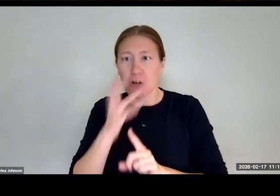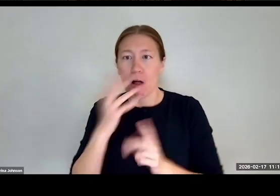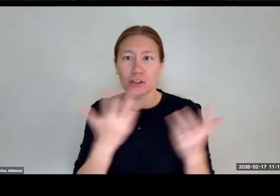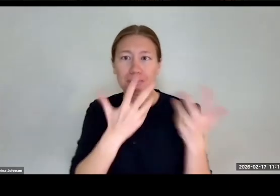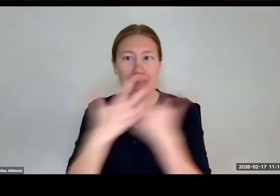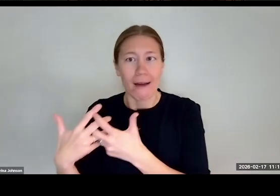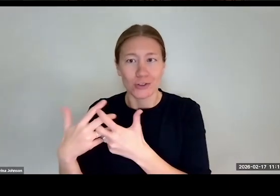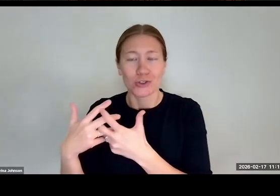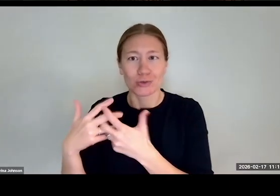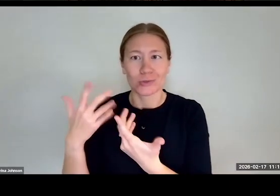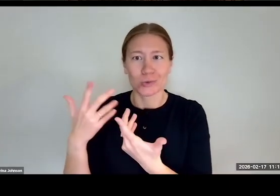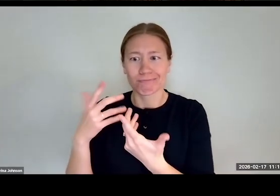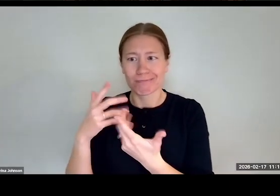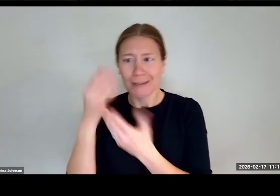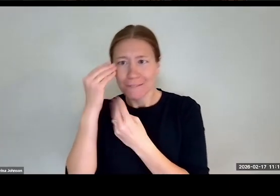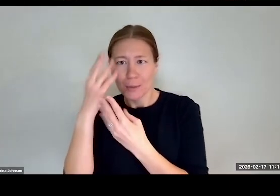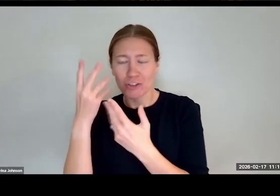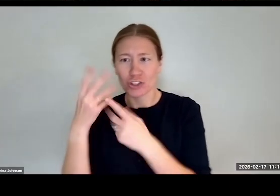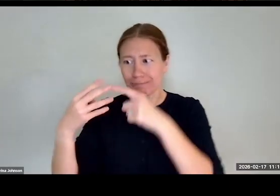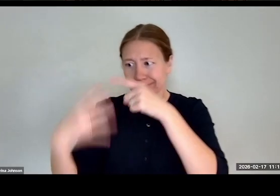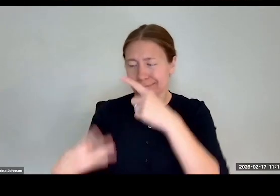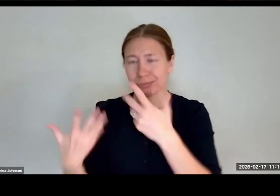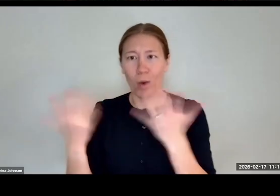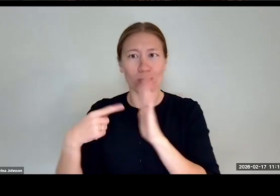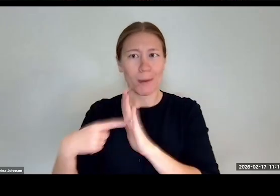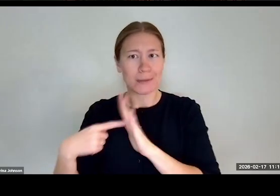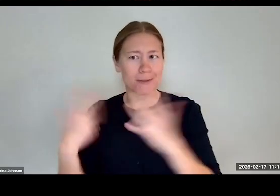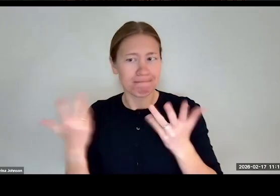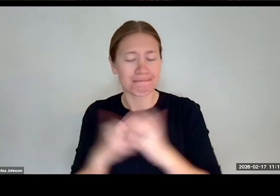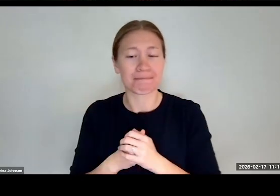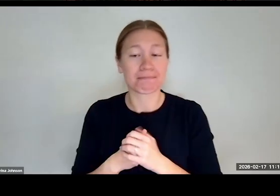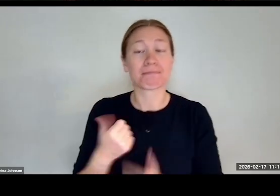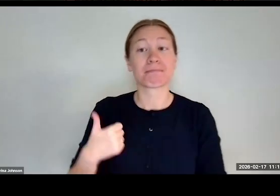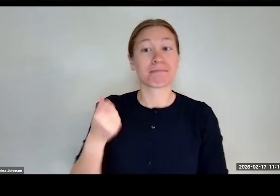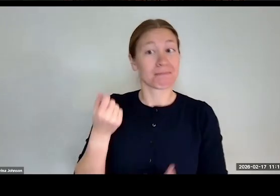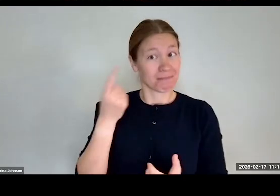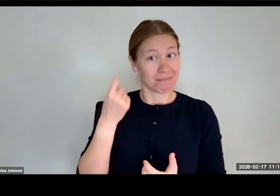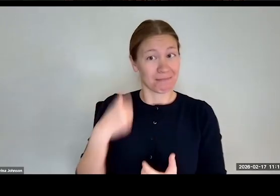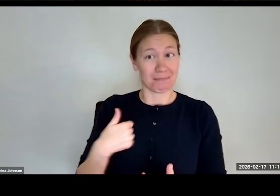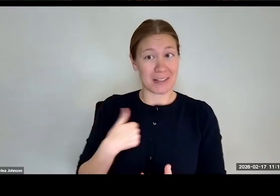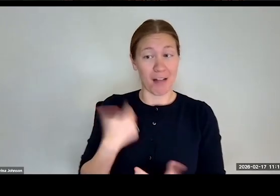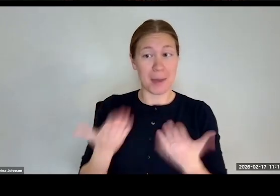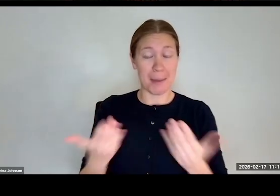what those colors stand for or represent. But if I have color vision deficiency, it might just appear